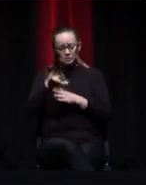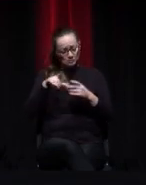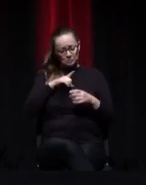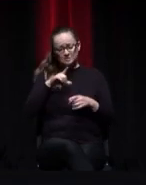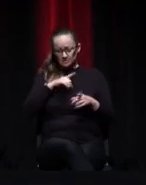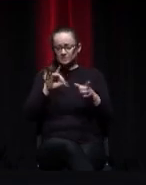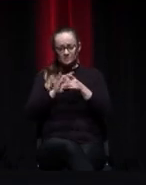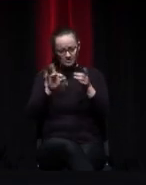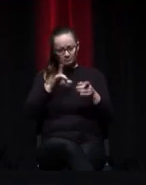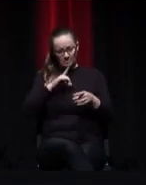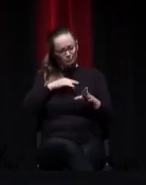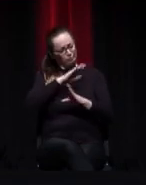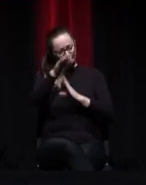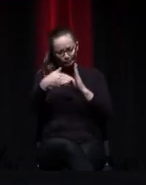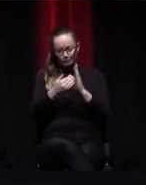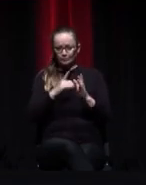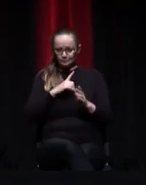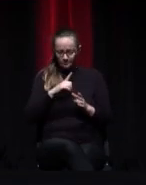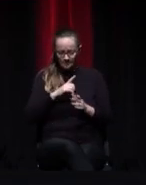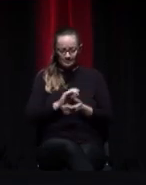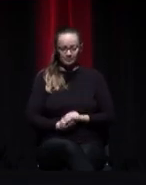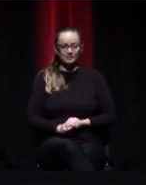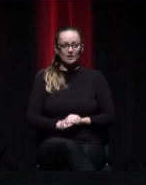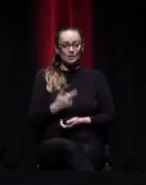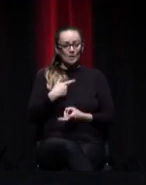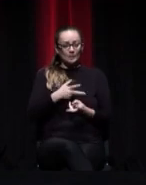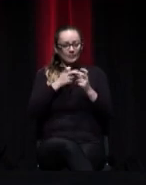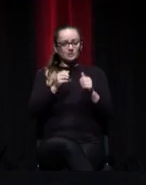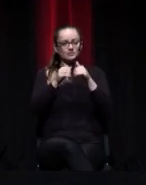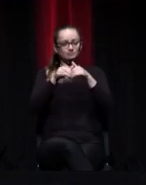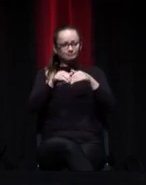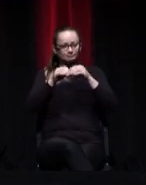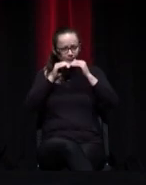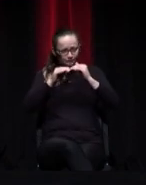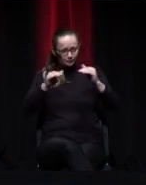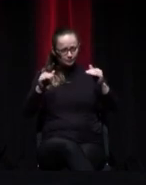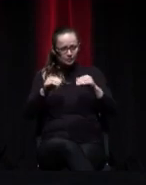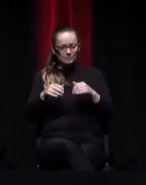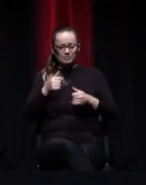I see an endless landscape of opinions.